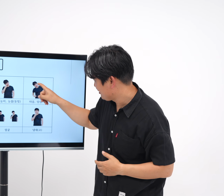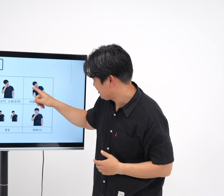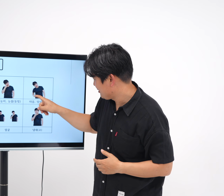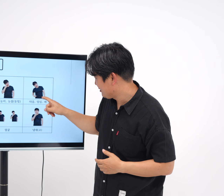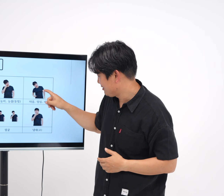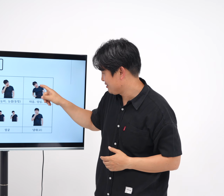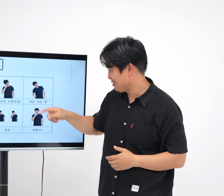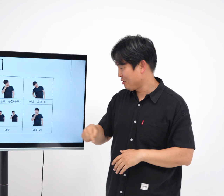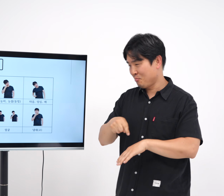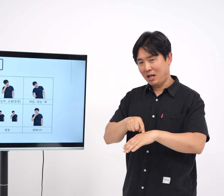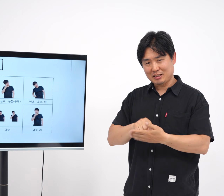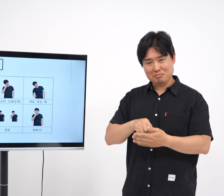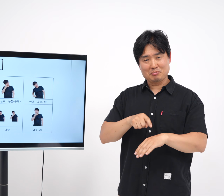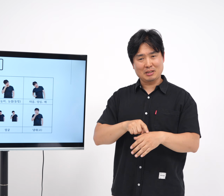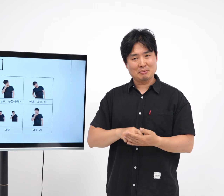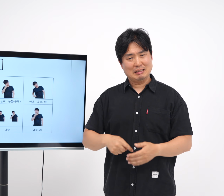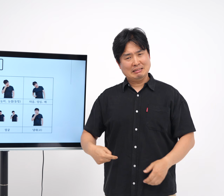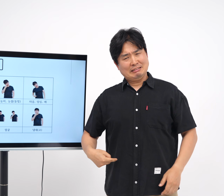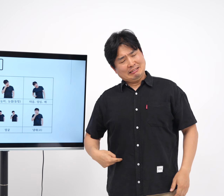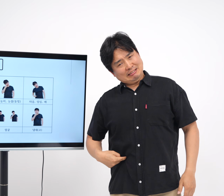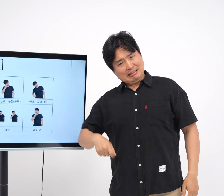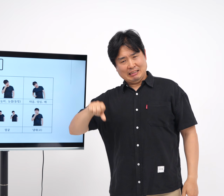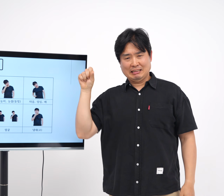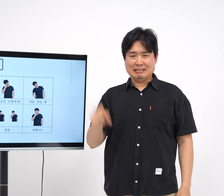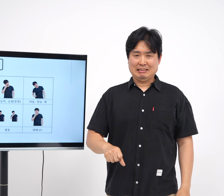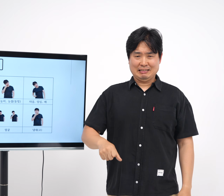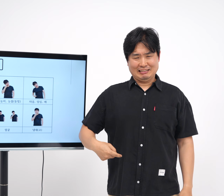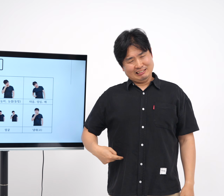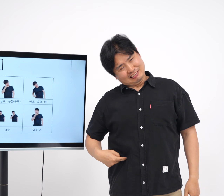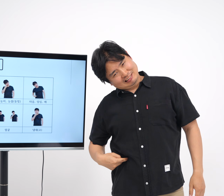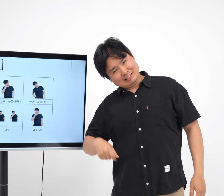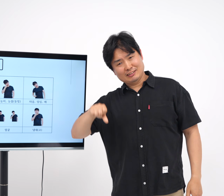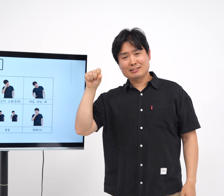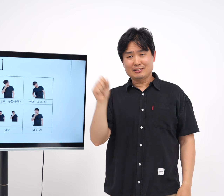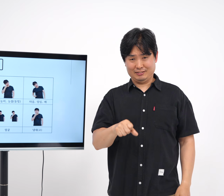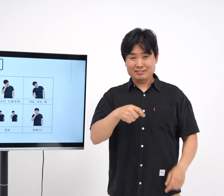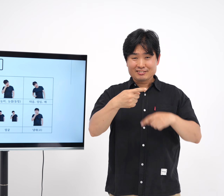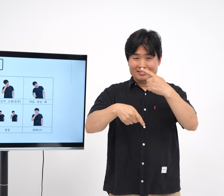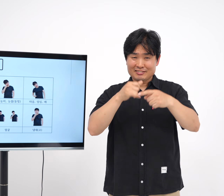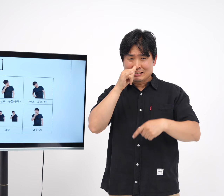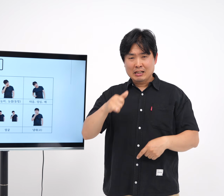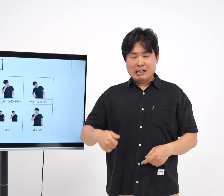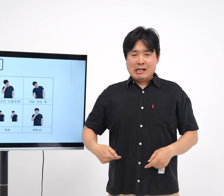Next, Let's look at 'having a conscience', which is an expression that combines 'heart', 'conscience' and 'failure'.